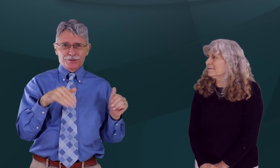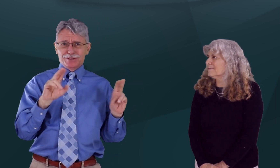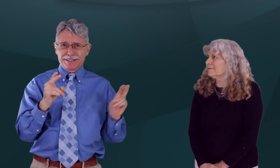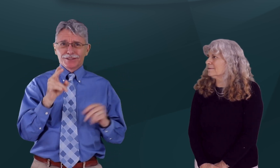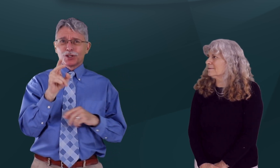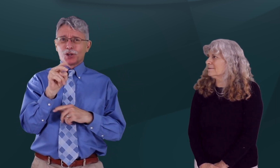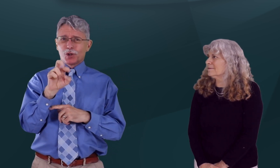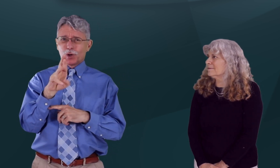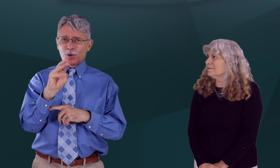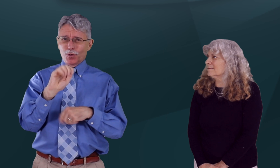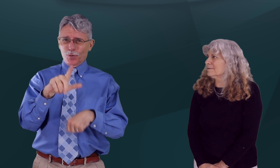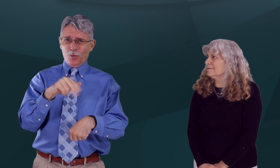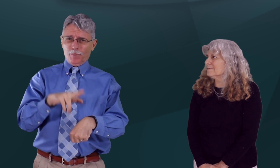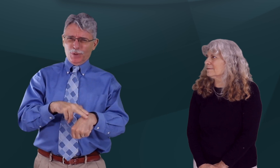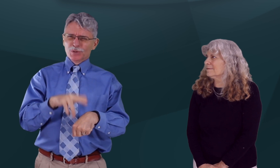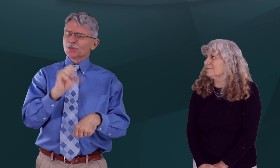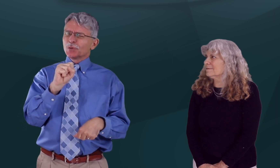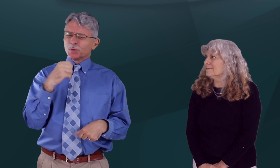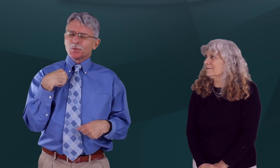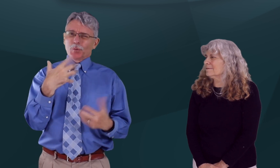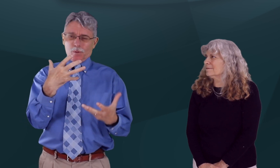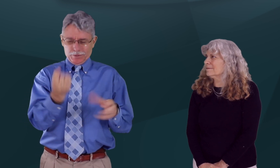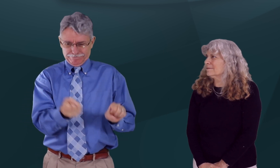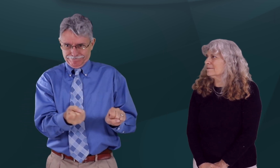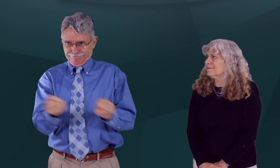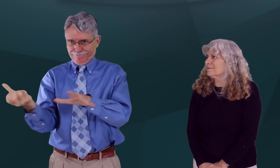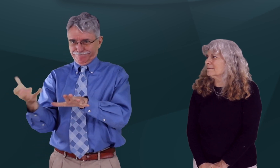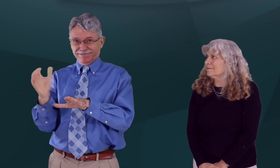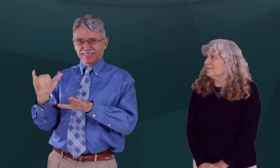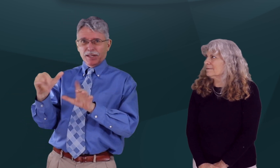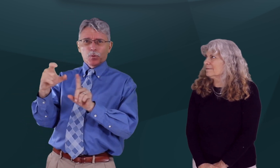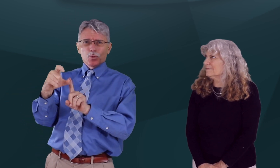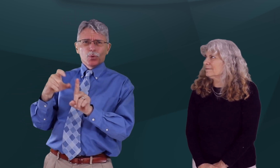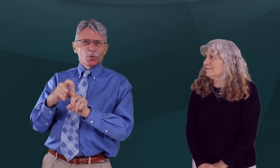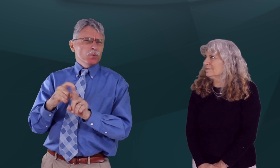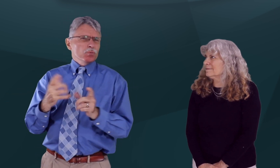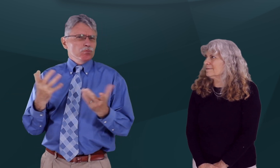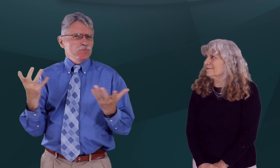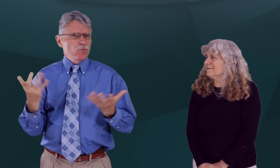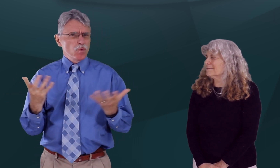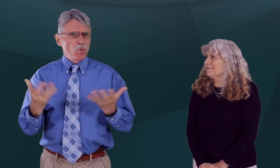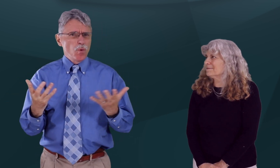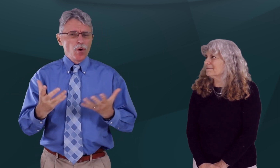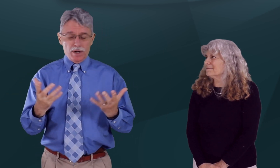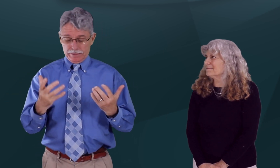about our house that would -- anyone would describe as normal. So we really just want to discard that word.